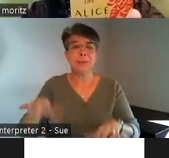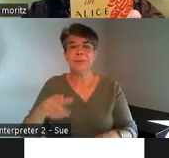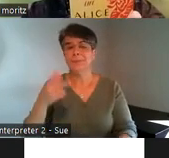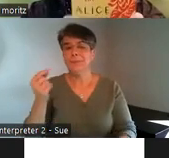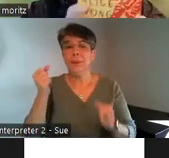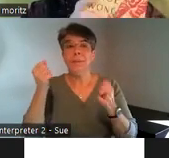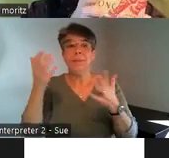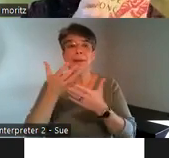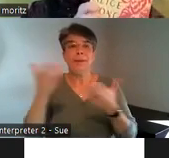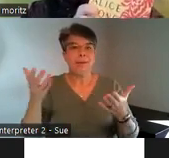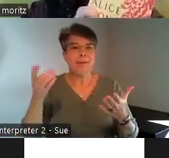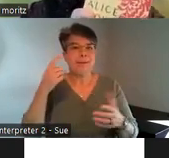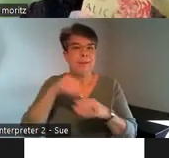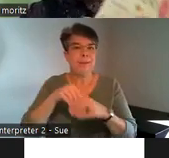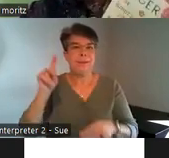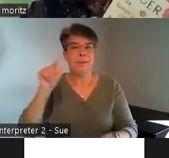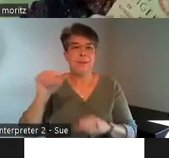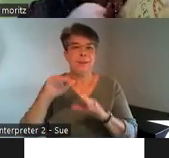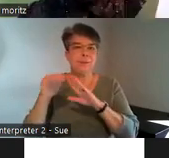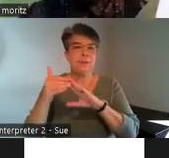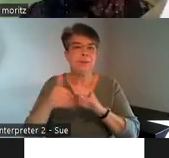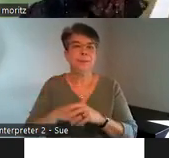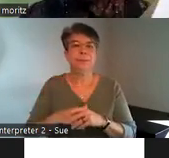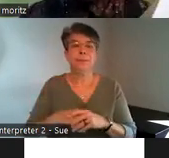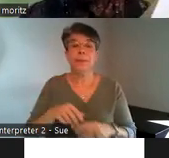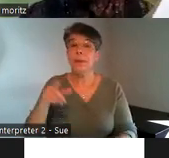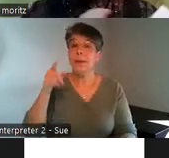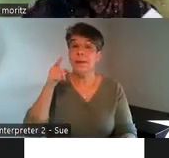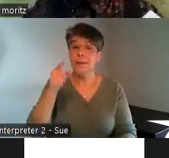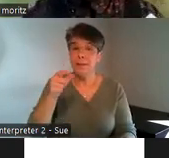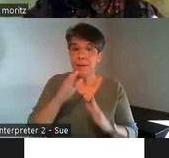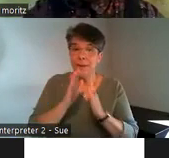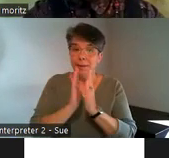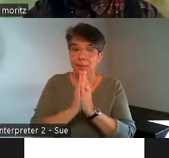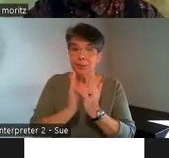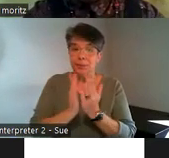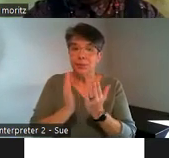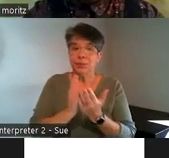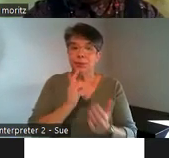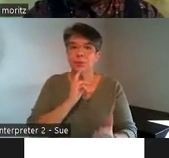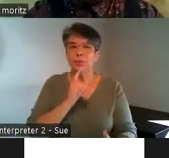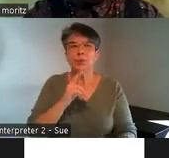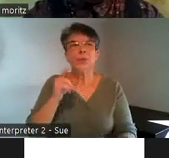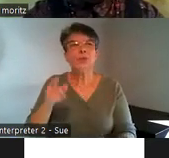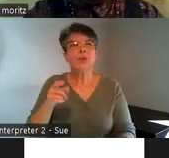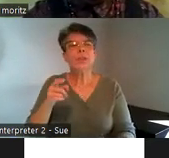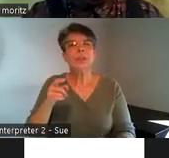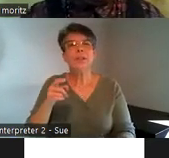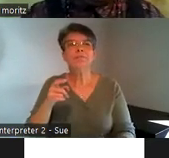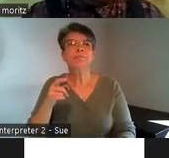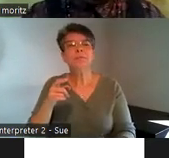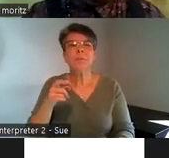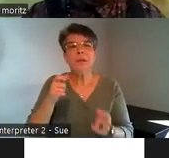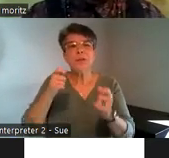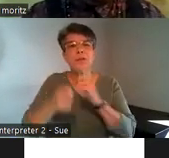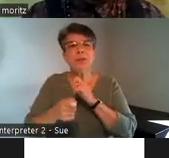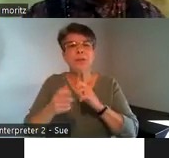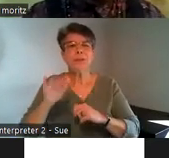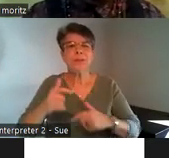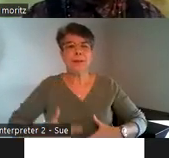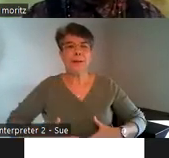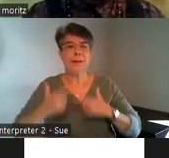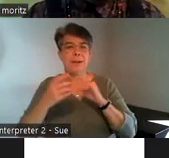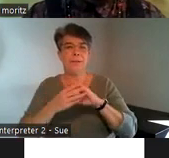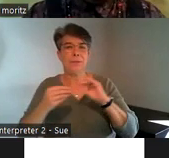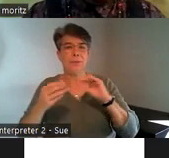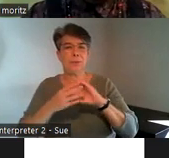Community um in this one a lot of she she really rethinks the Memoir in this book a lot of other a